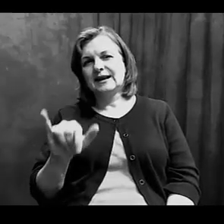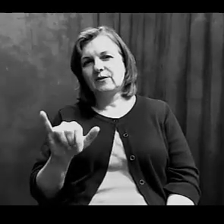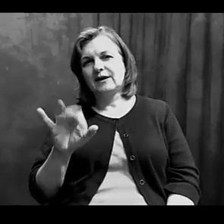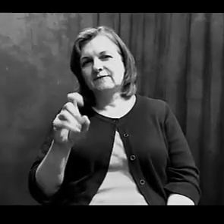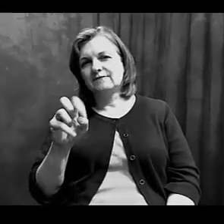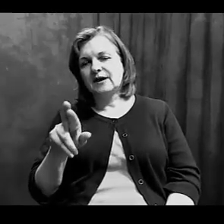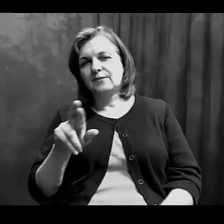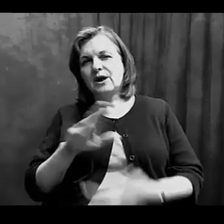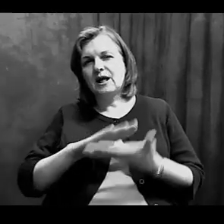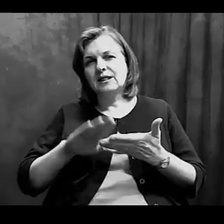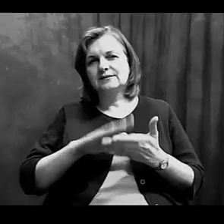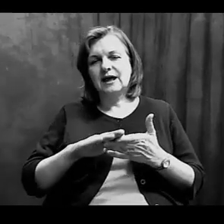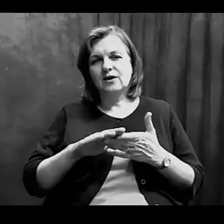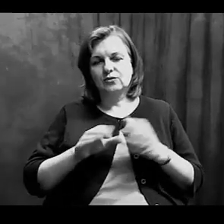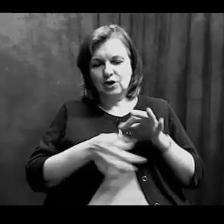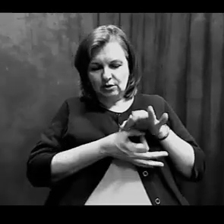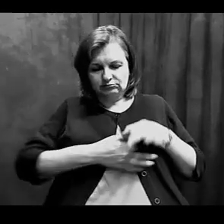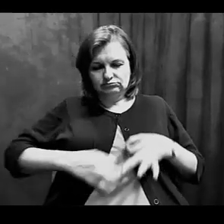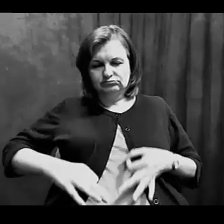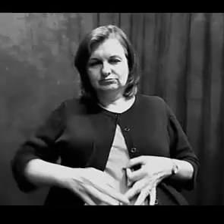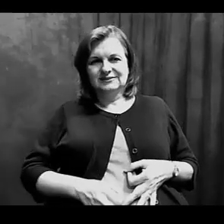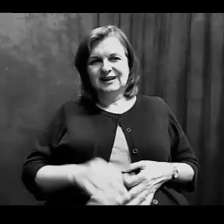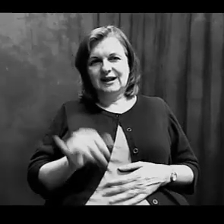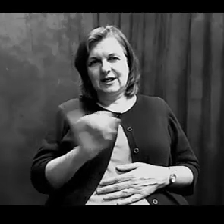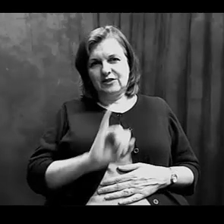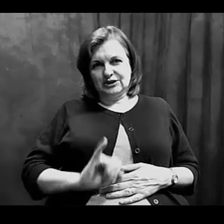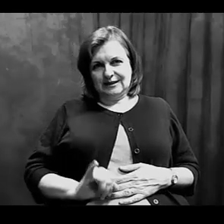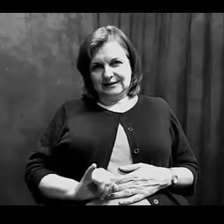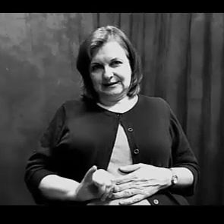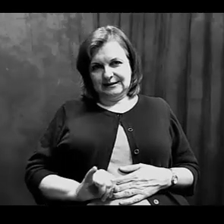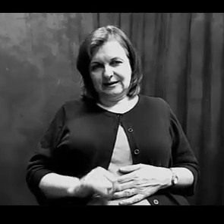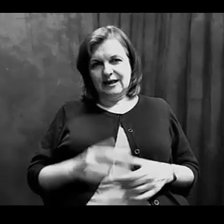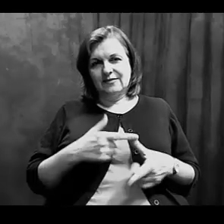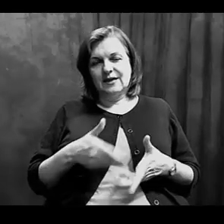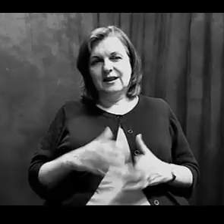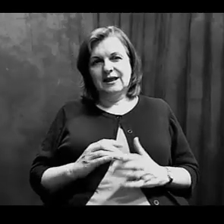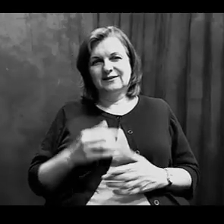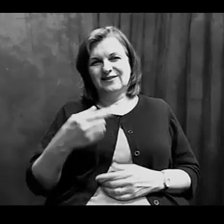dietary fiber helps clean out your gastrointestinal tract (GI)